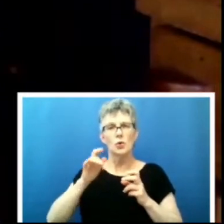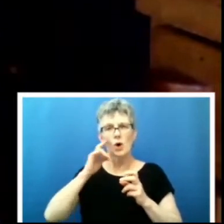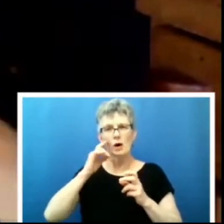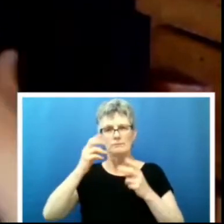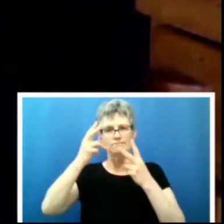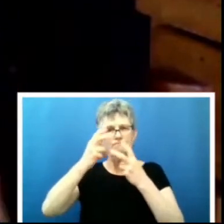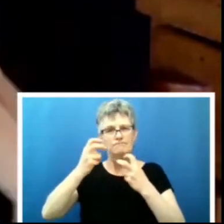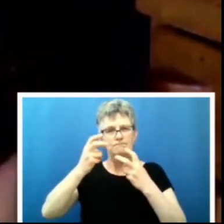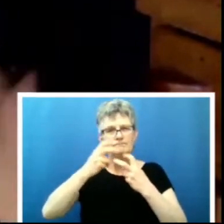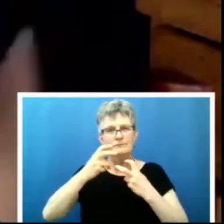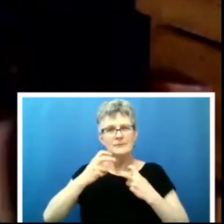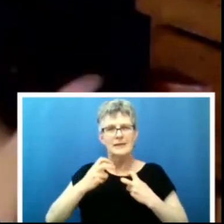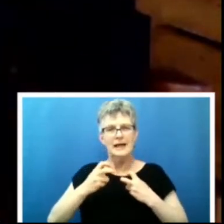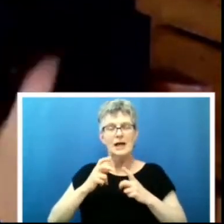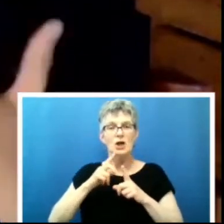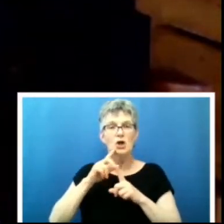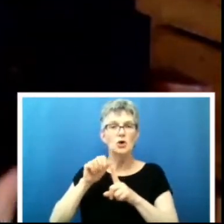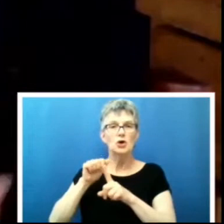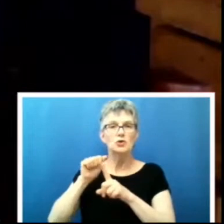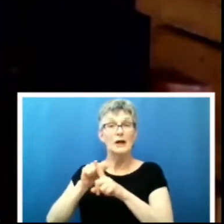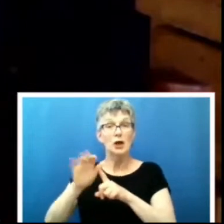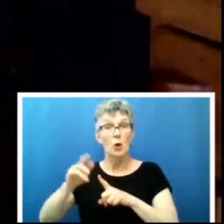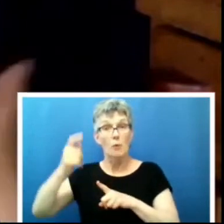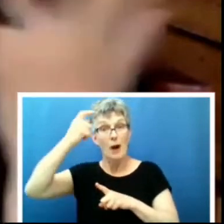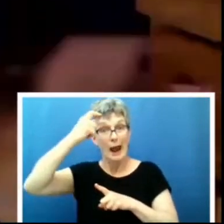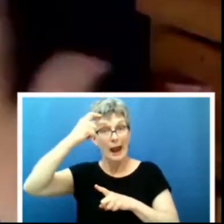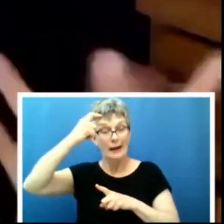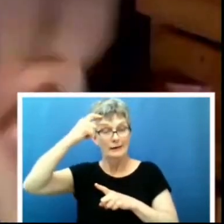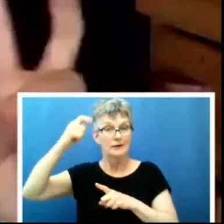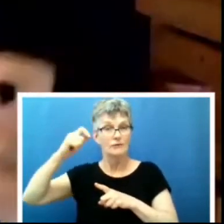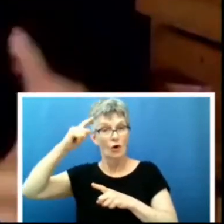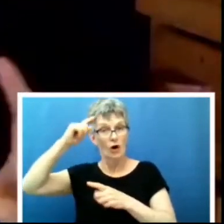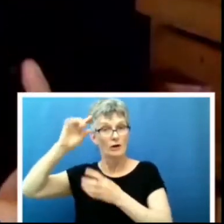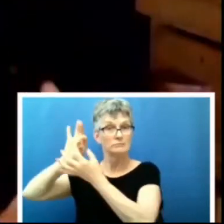in the meantime you're just being with that anger versus, or whatever the negative emotion is.